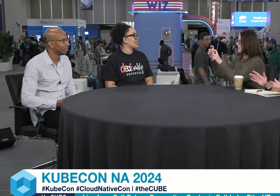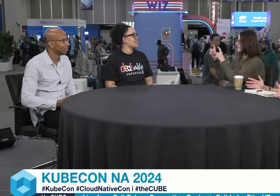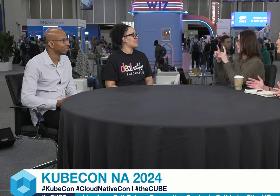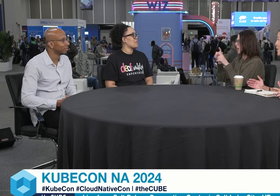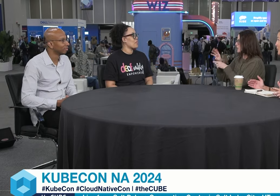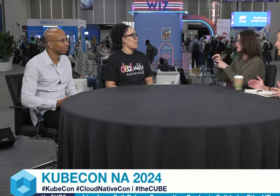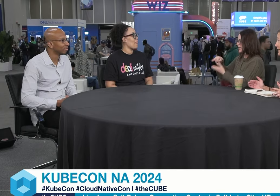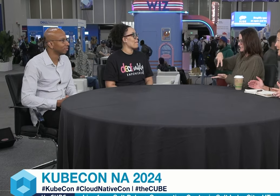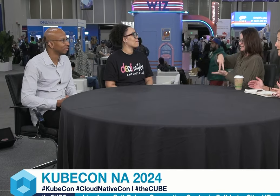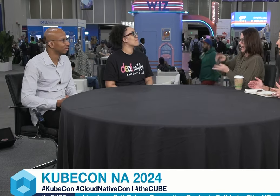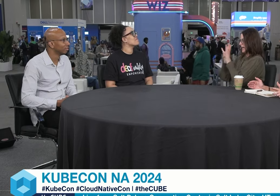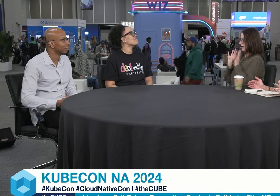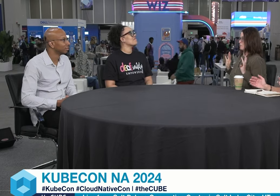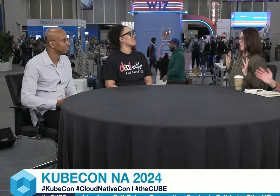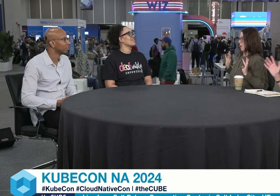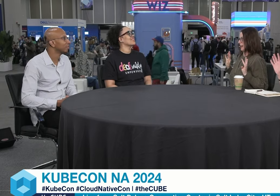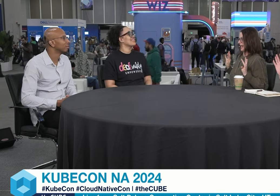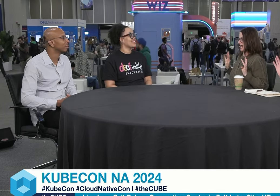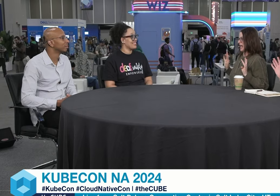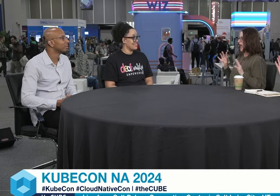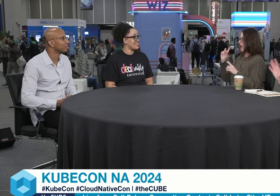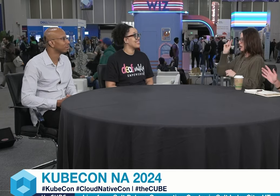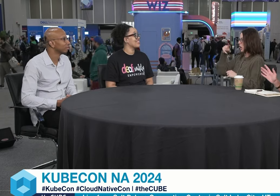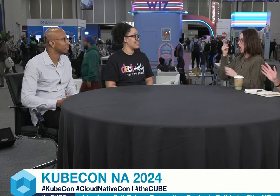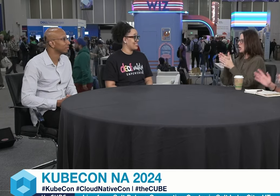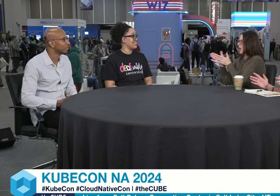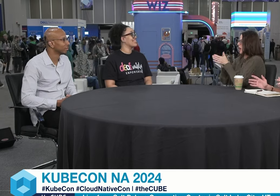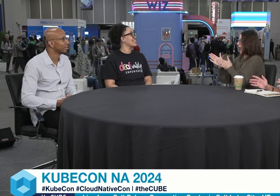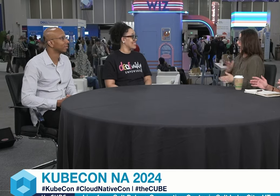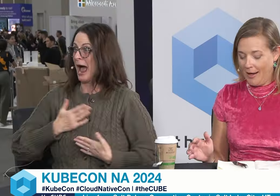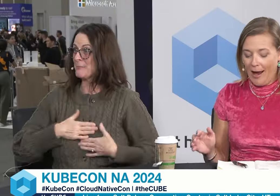standing room only everyone looked super happy.